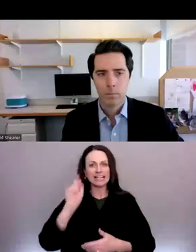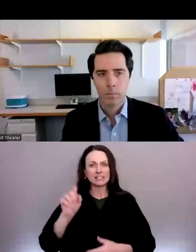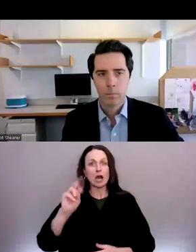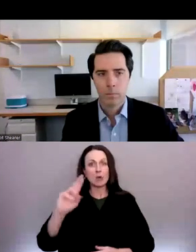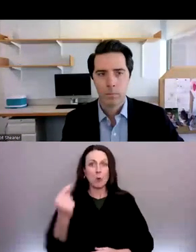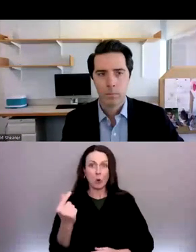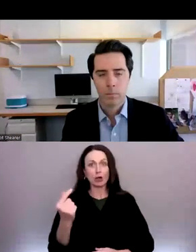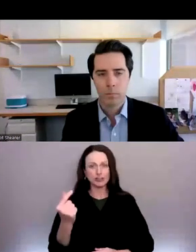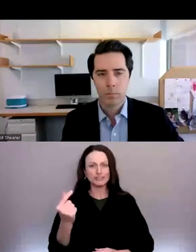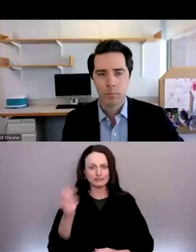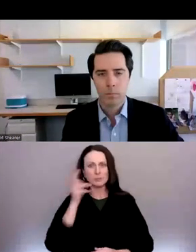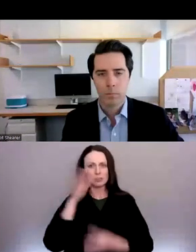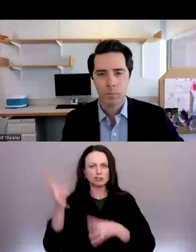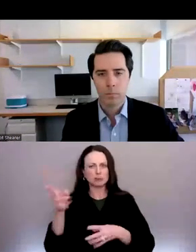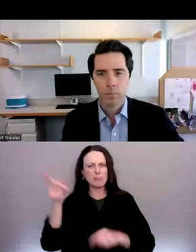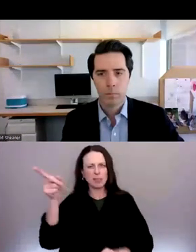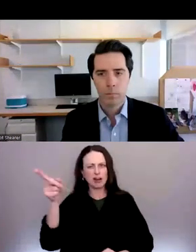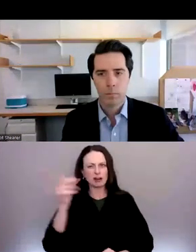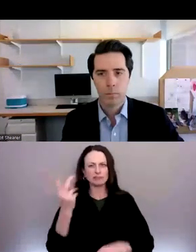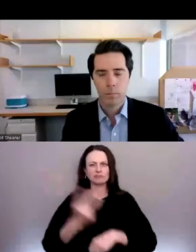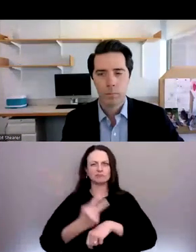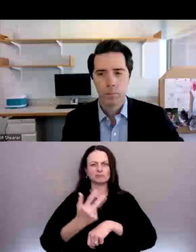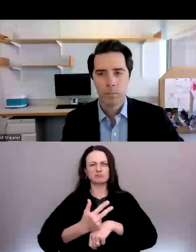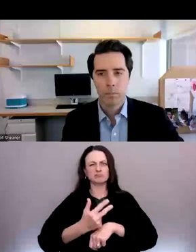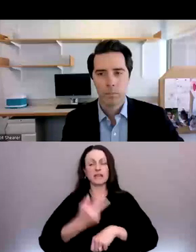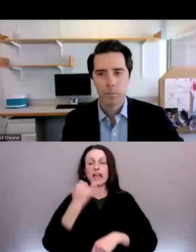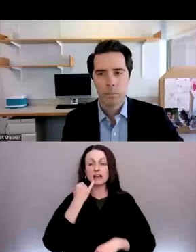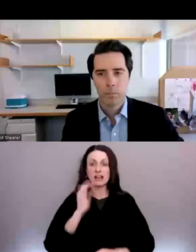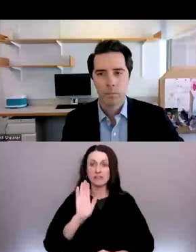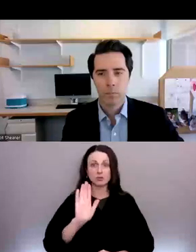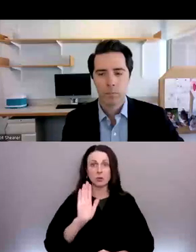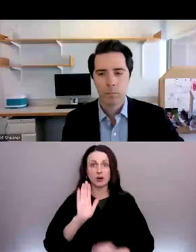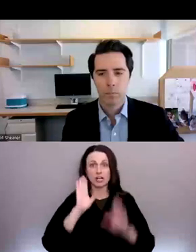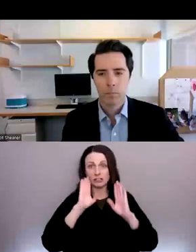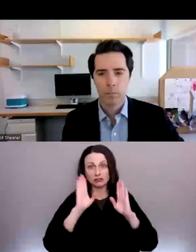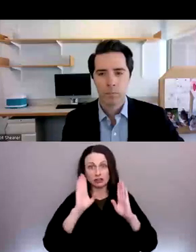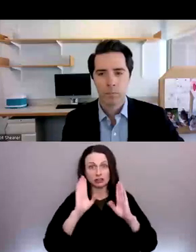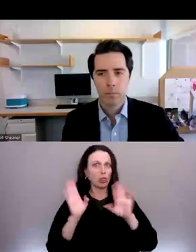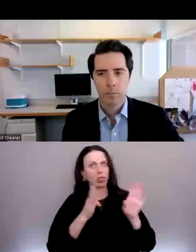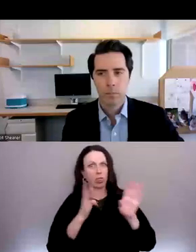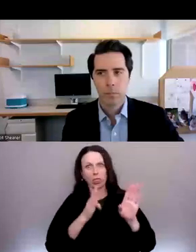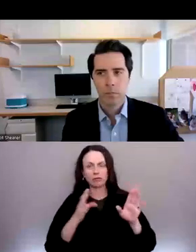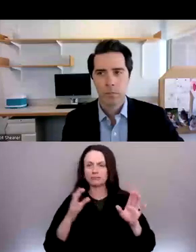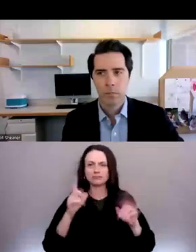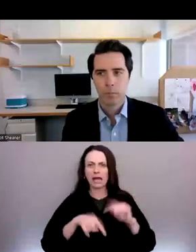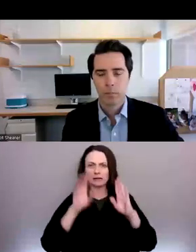of days so if anything disrupture full